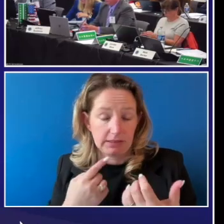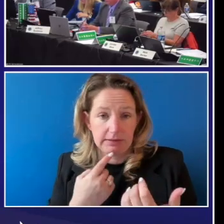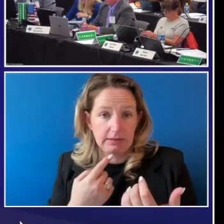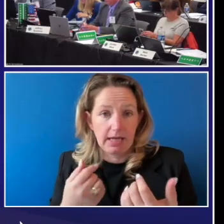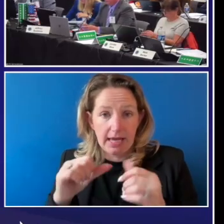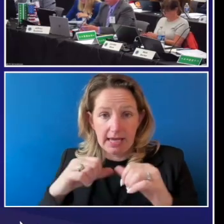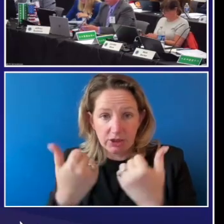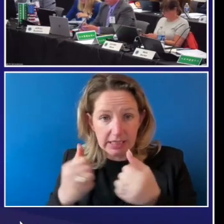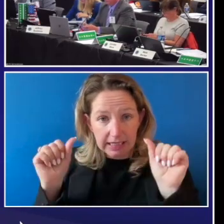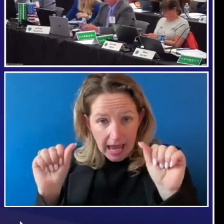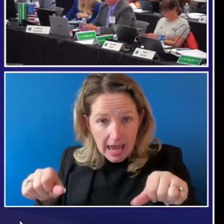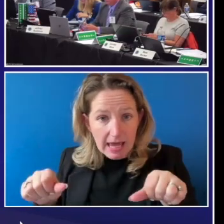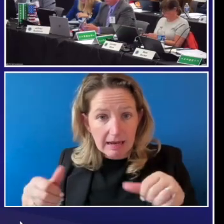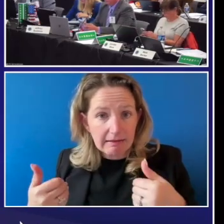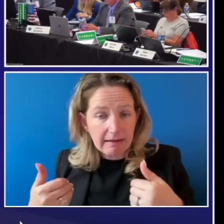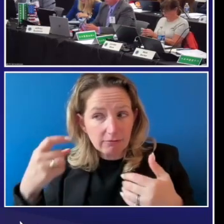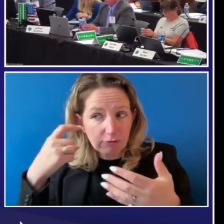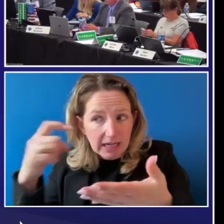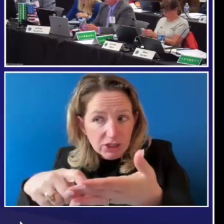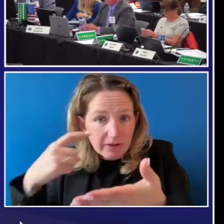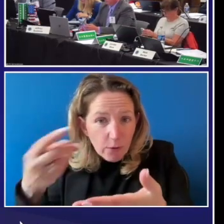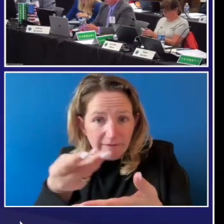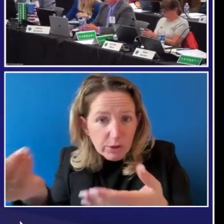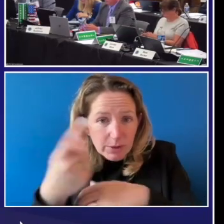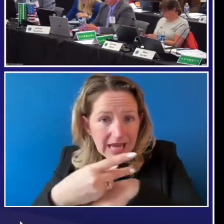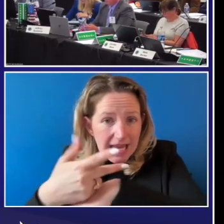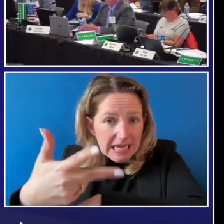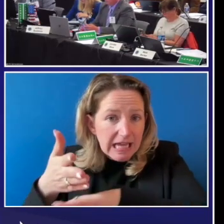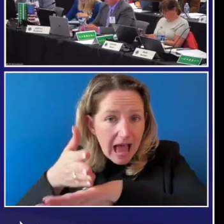for just a few days, um, after accrediting schools?